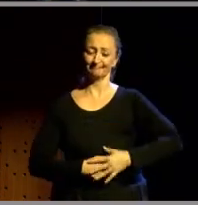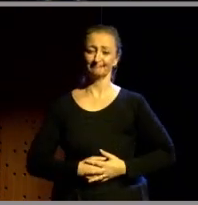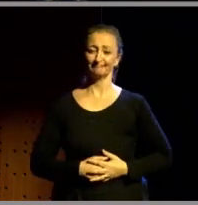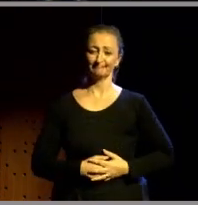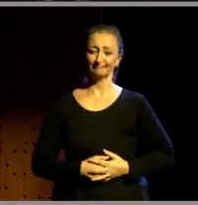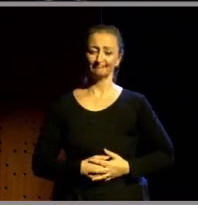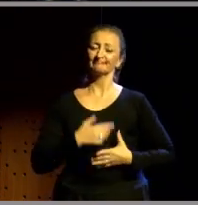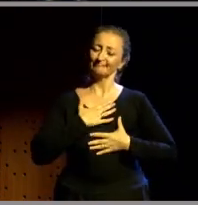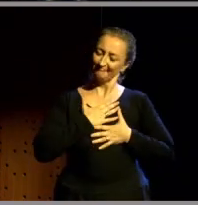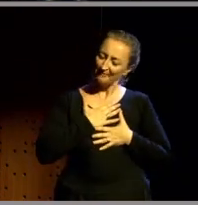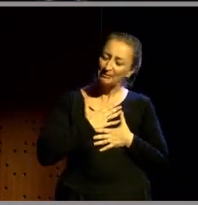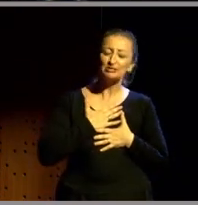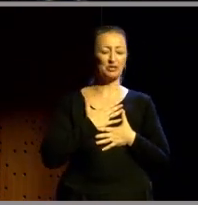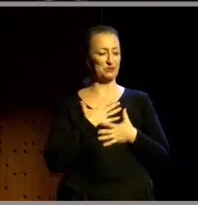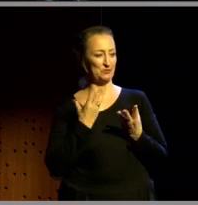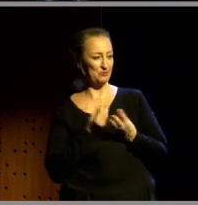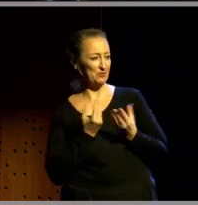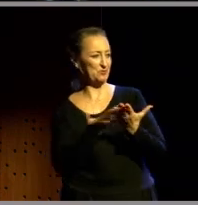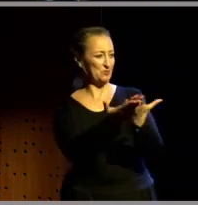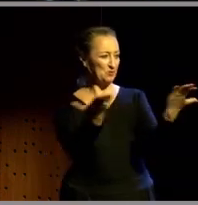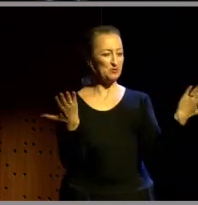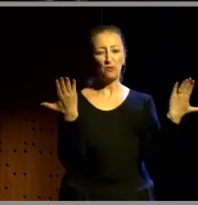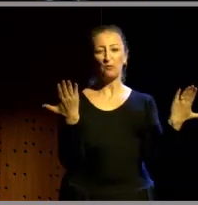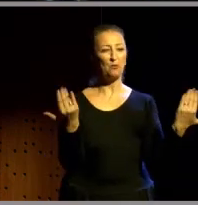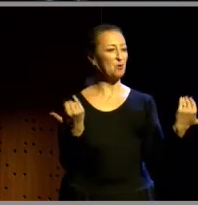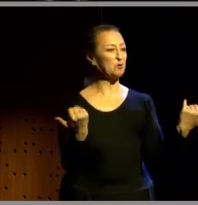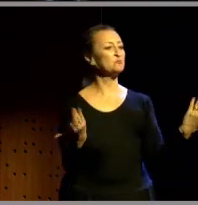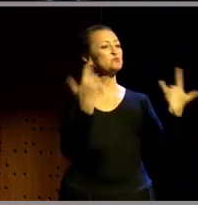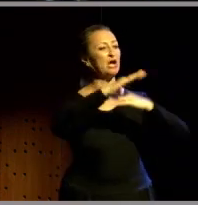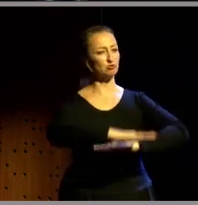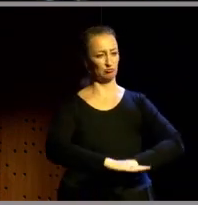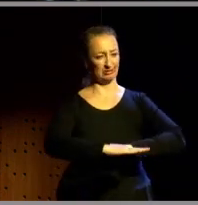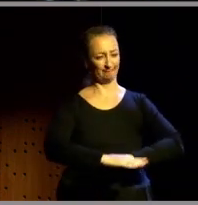It's an honour and pleasure to be here this evening to welcome one and all to Gadigal.